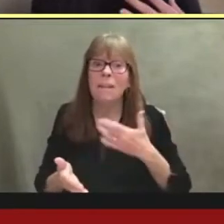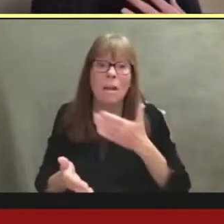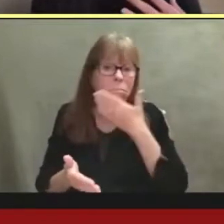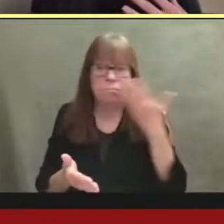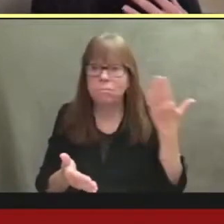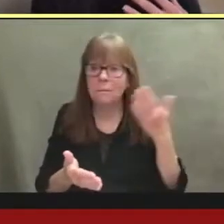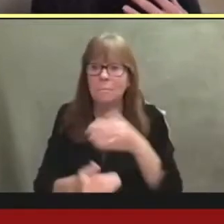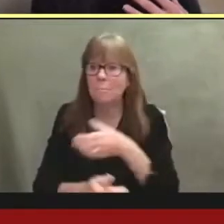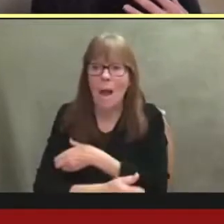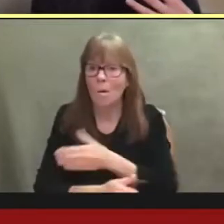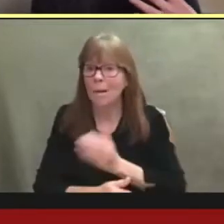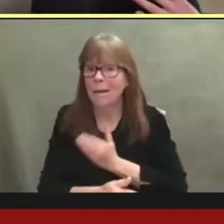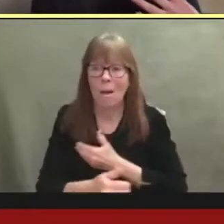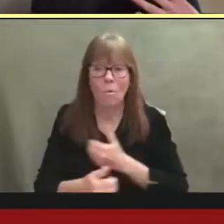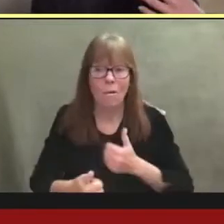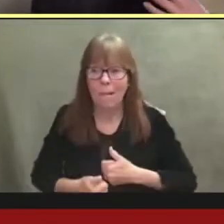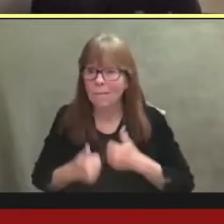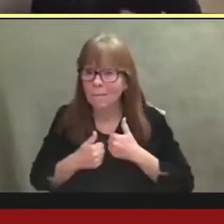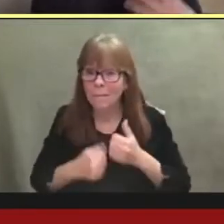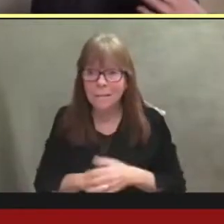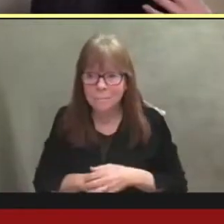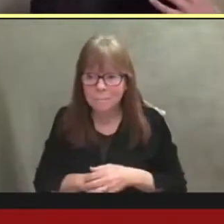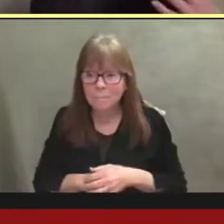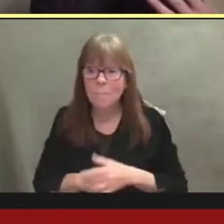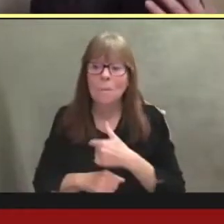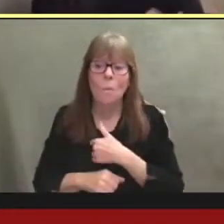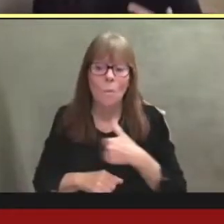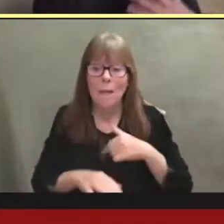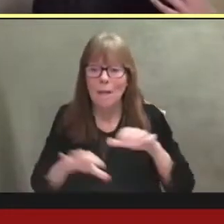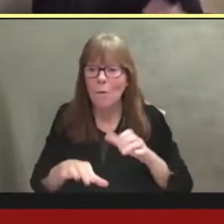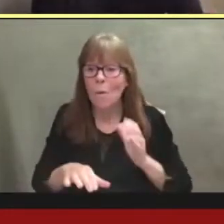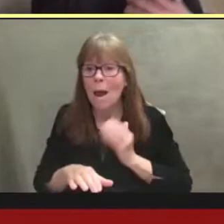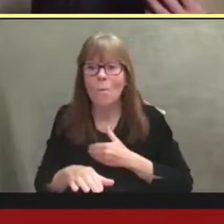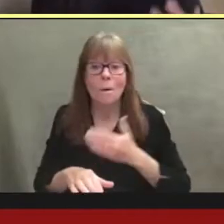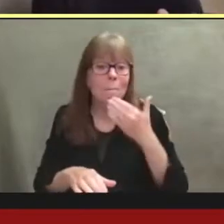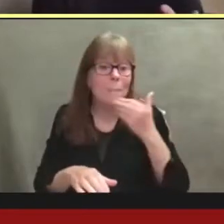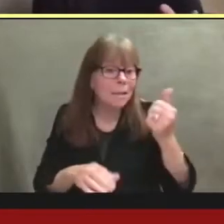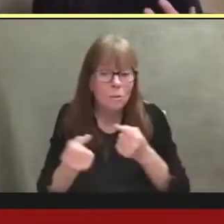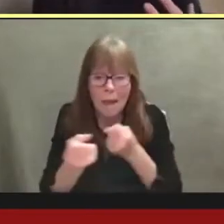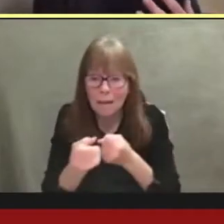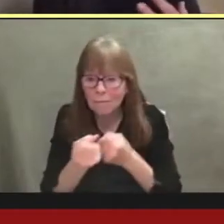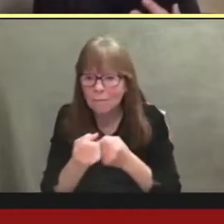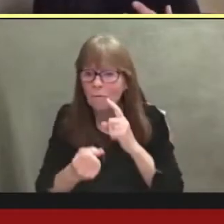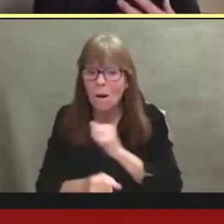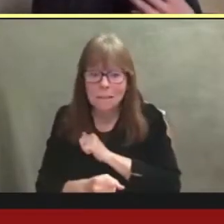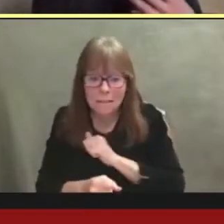And, you know, we do our best to advocate for ourselves and our peer and our others.